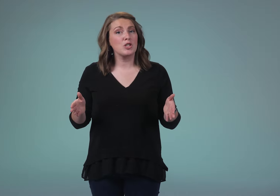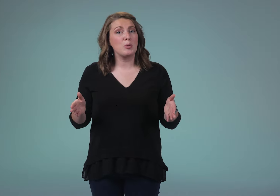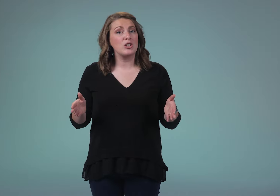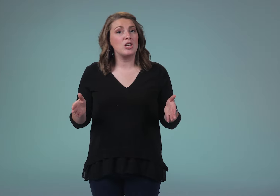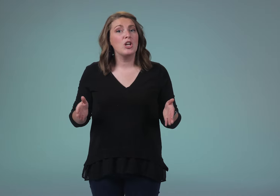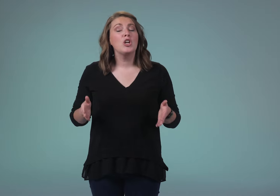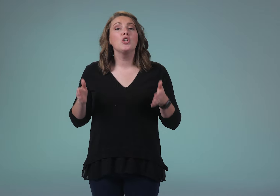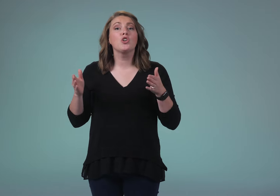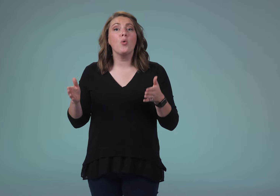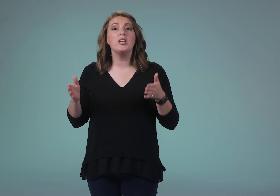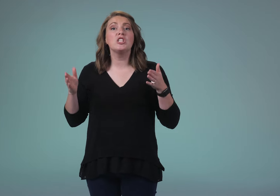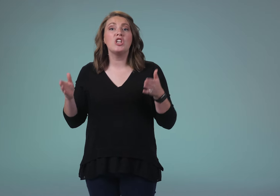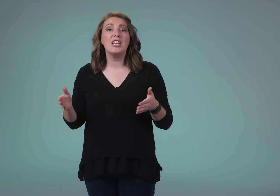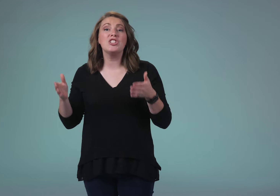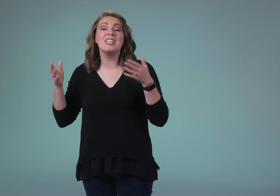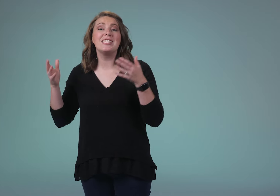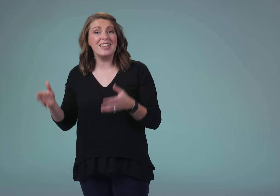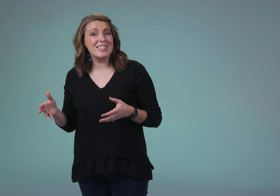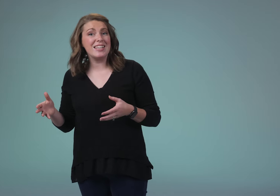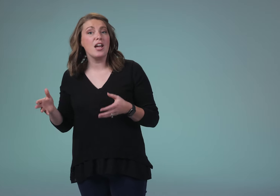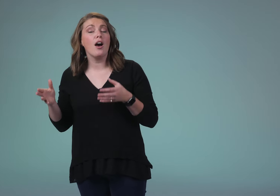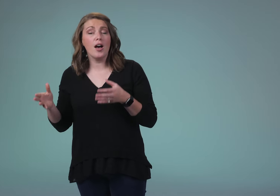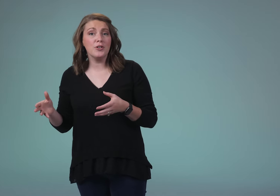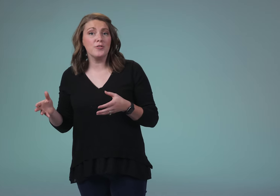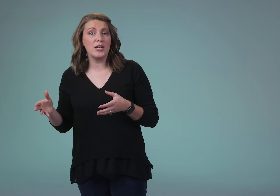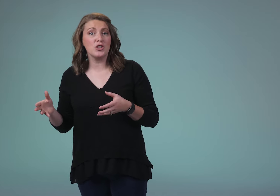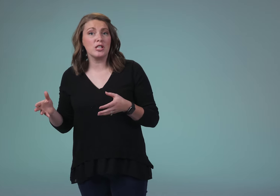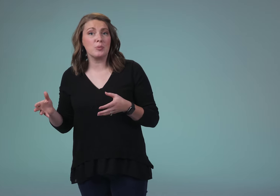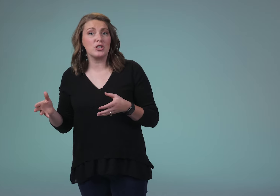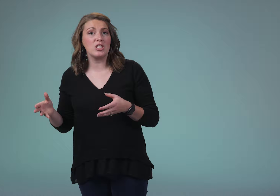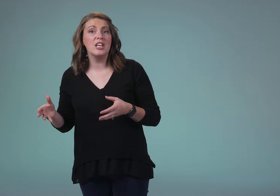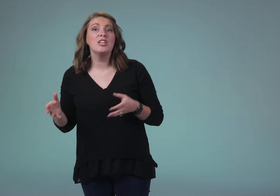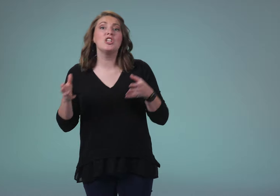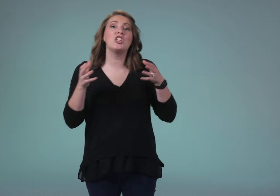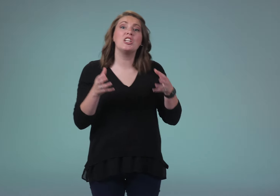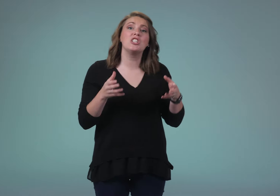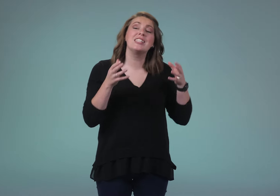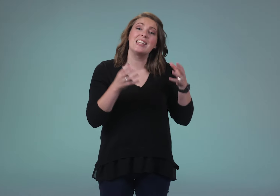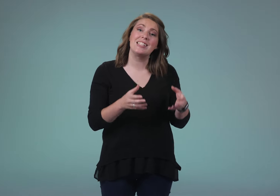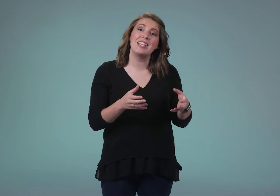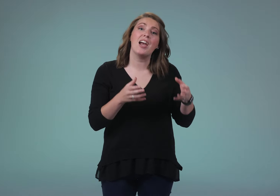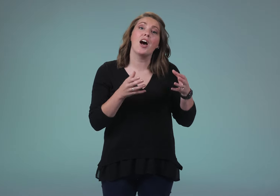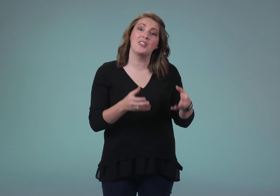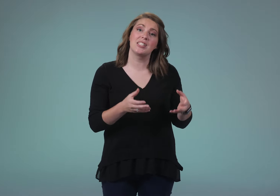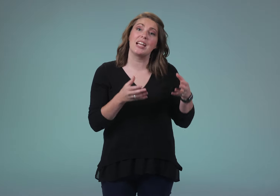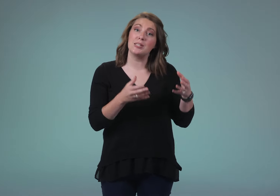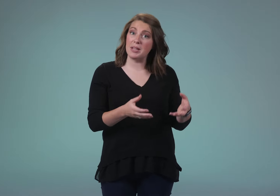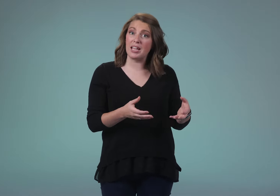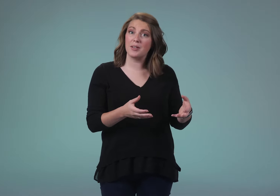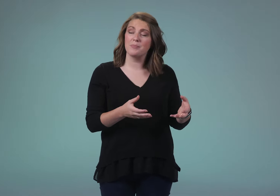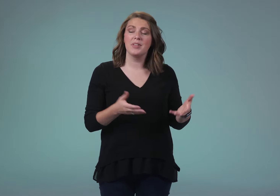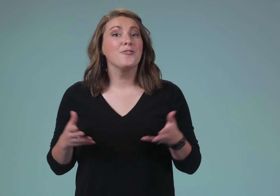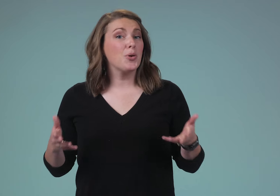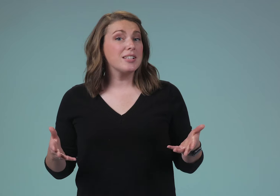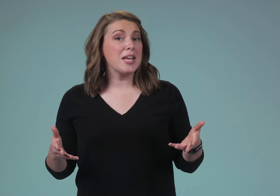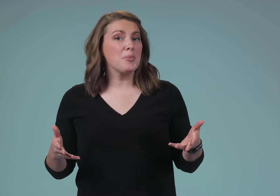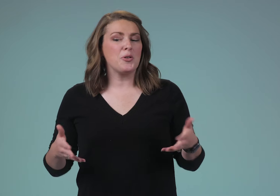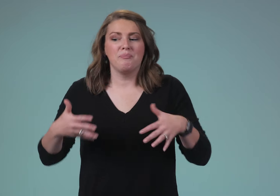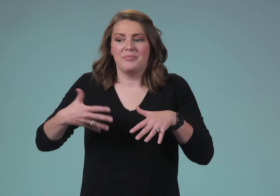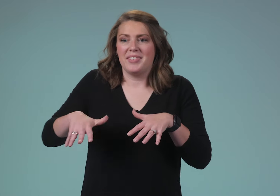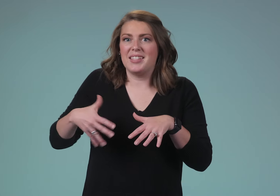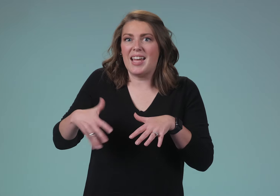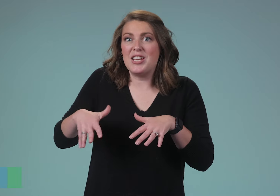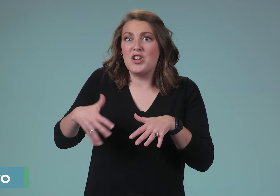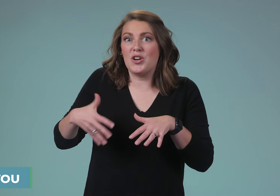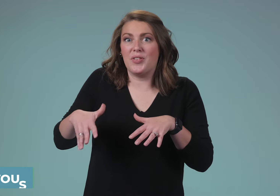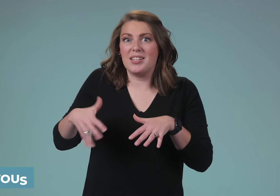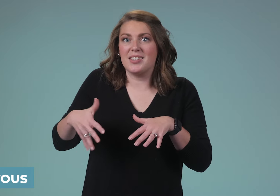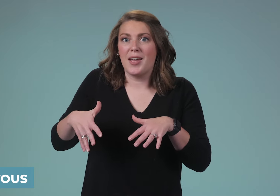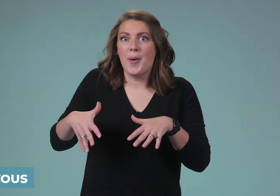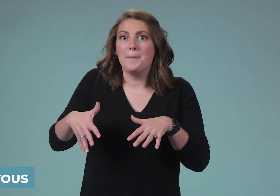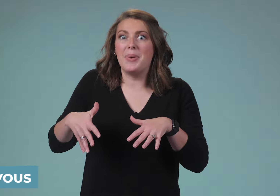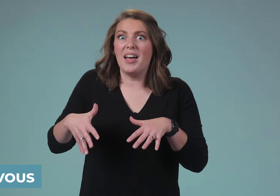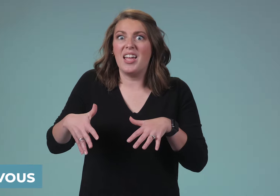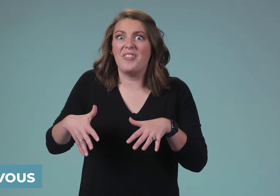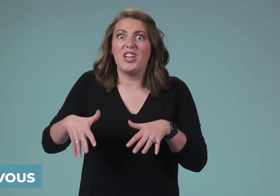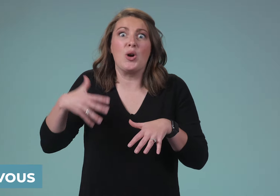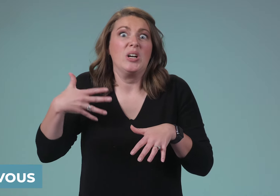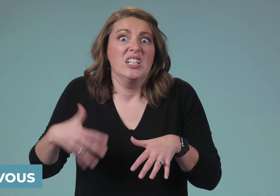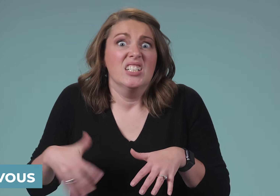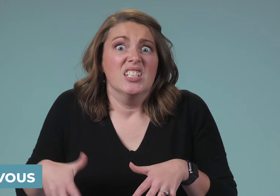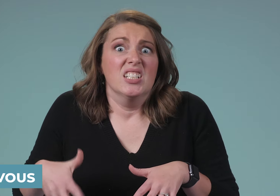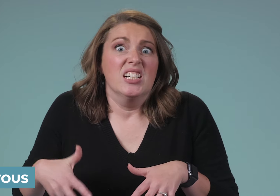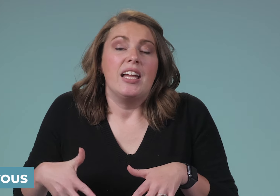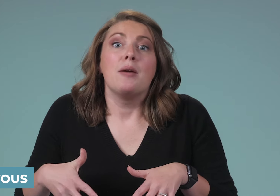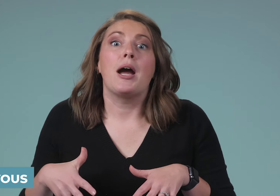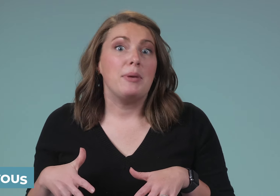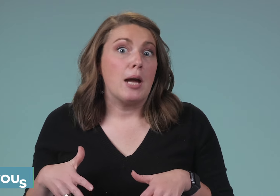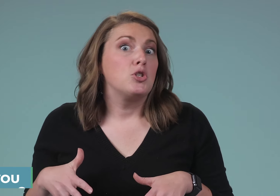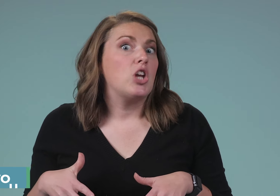facial expression, you're going to change the intensity of the signs meaning. For example, the sign nervous but if I go [like this]